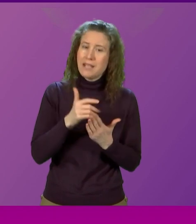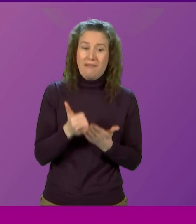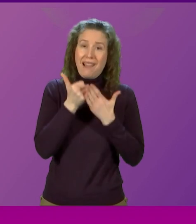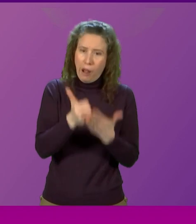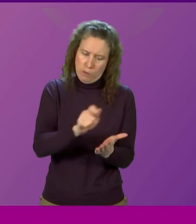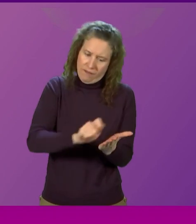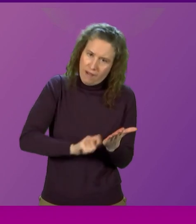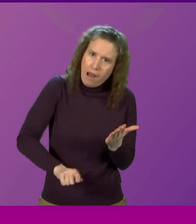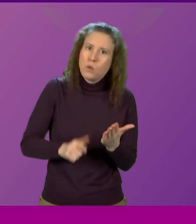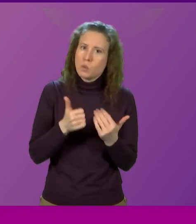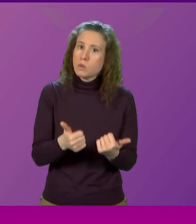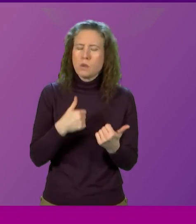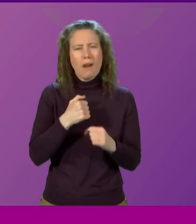As shown through our benefit take-up strategy, we are absolutely committed to making sure